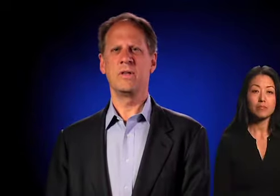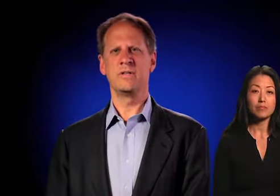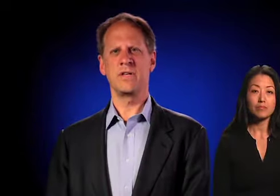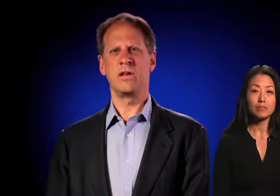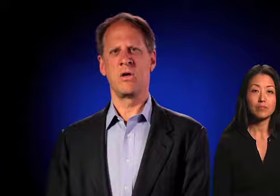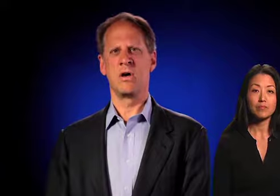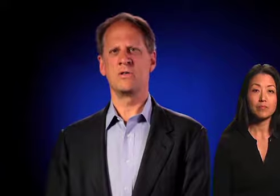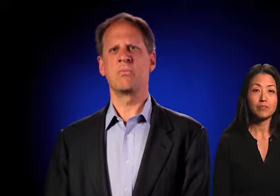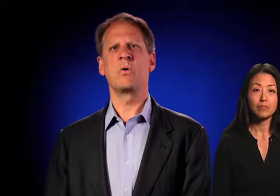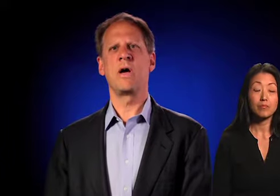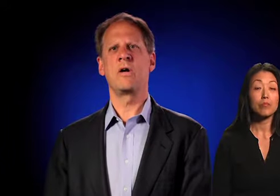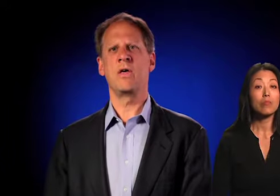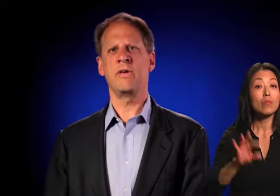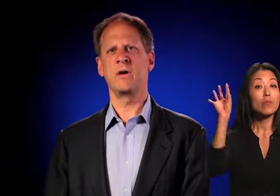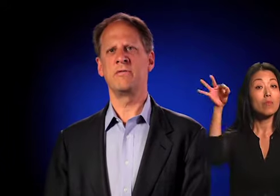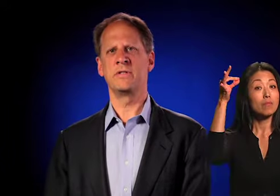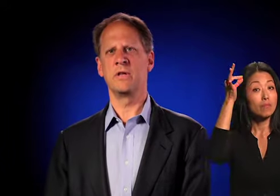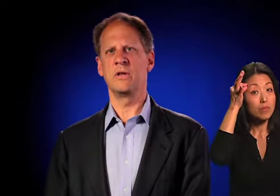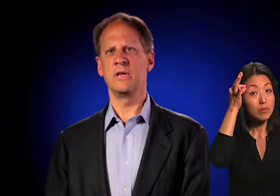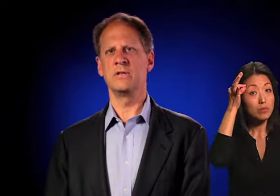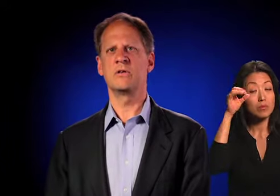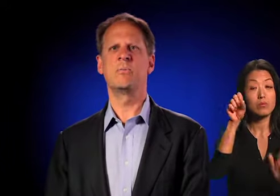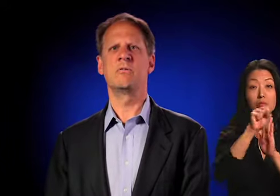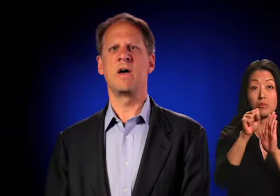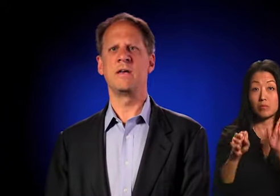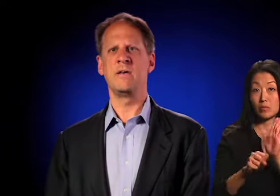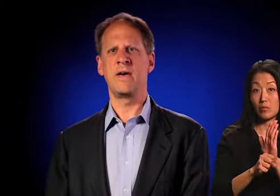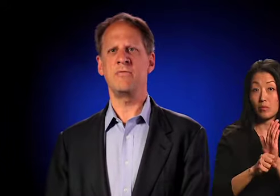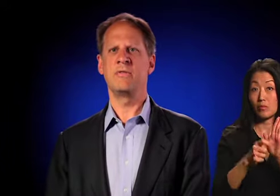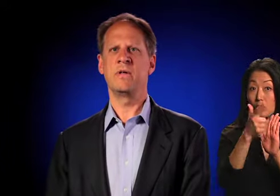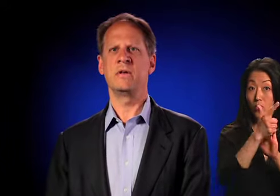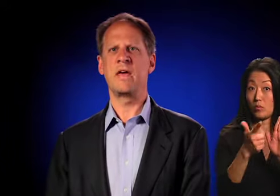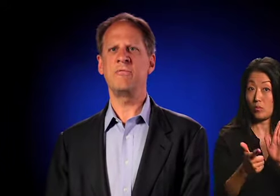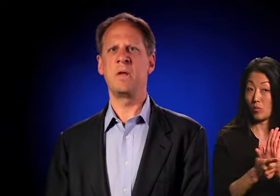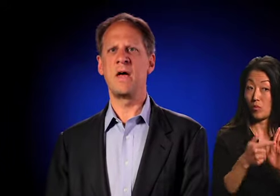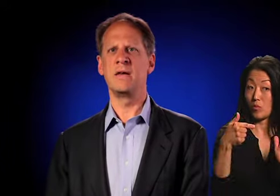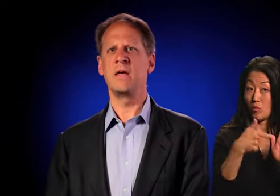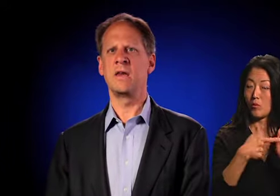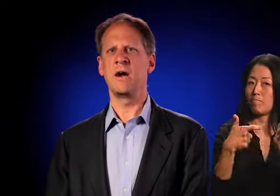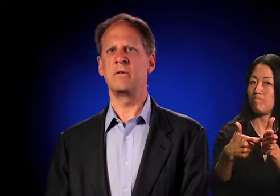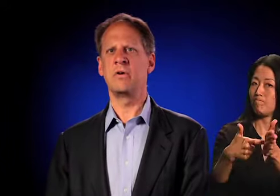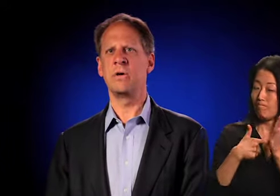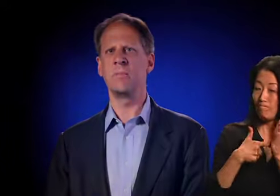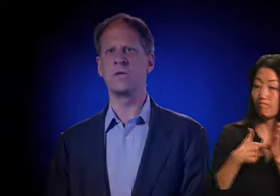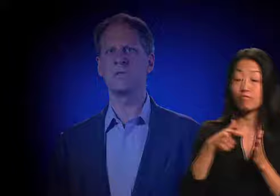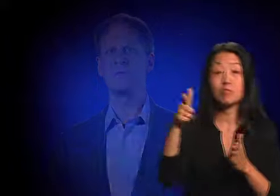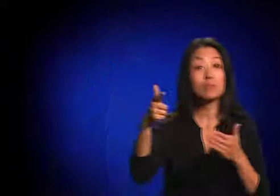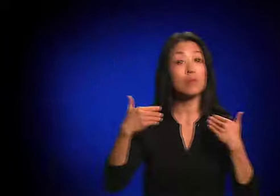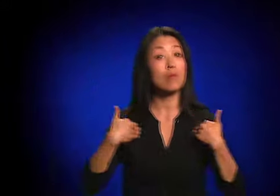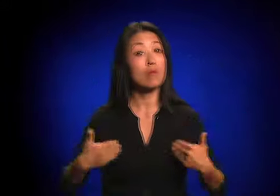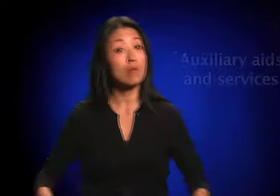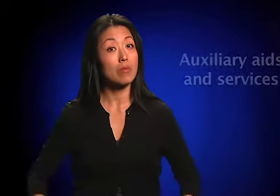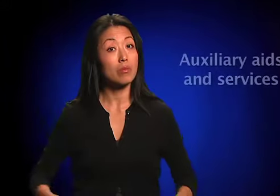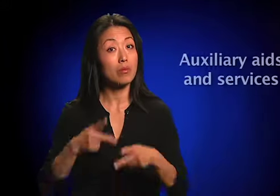Federal and state laws require health care facilities to provide deaf, deafblind and hard of hearing patients with